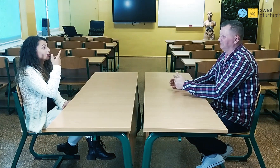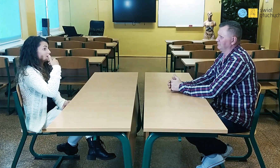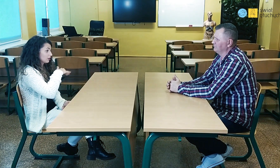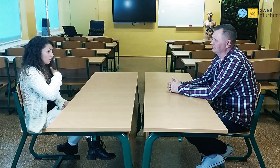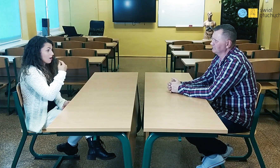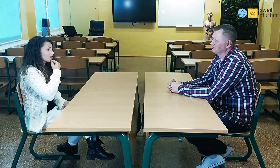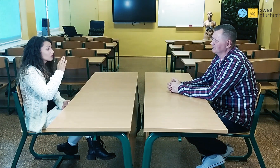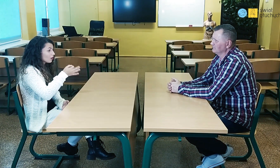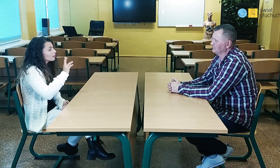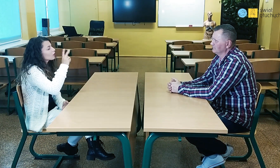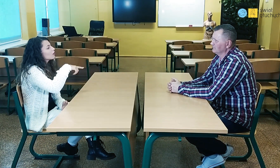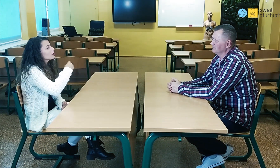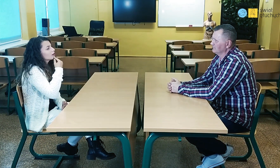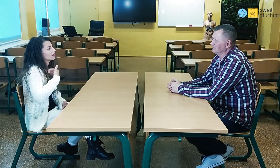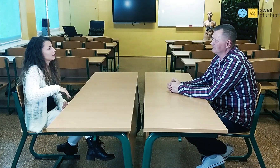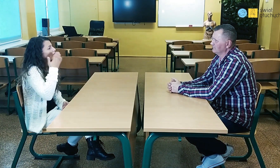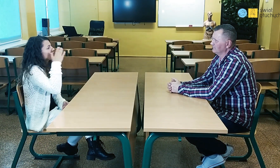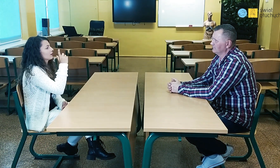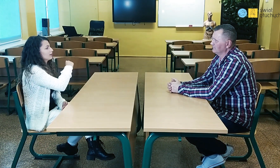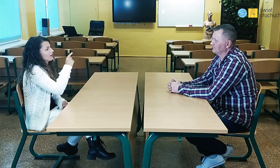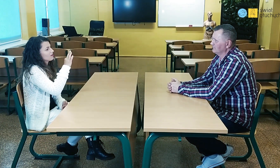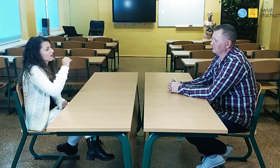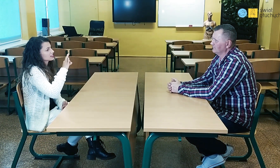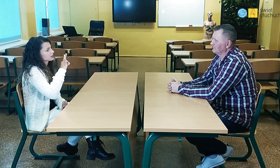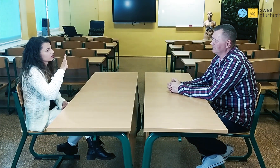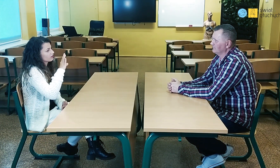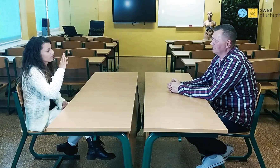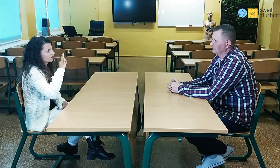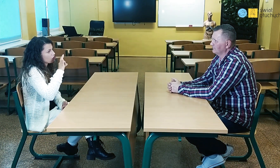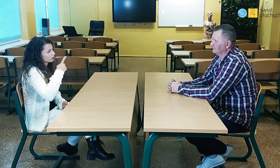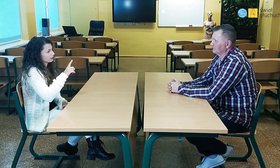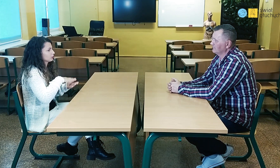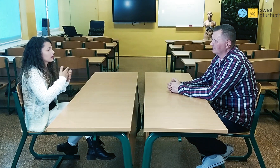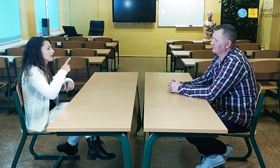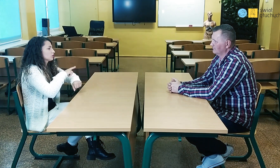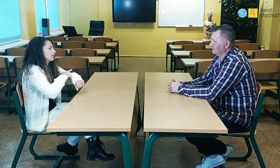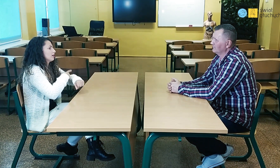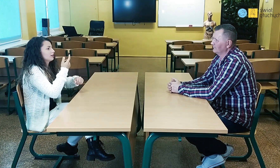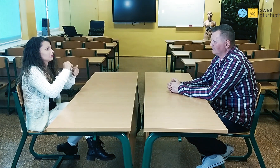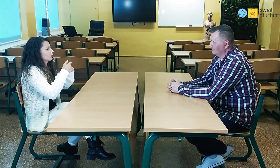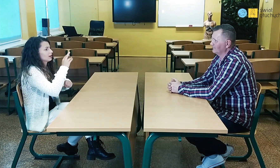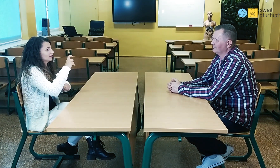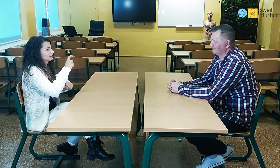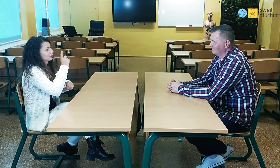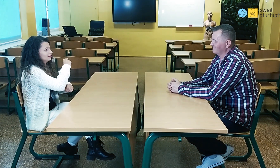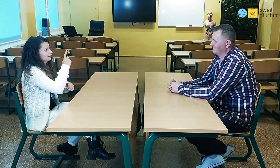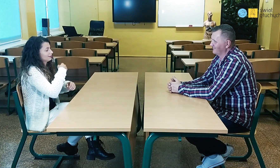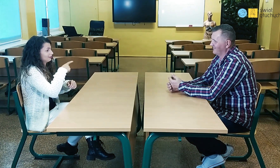The food at my school was good, but for those who wanted, they could go for fast food to McDonald's or KFC.